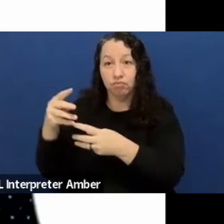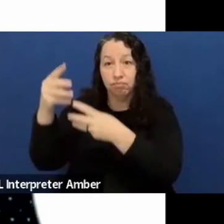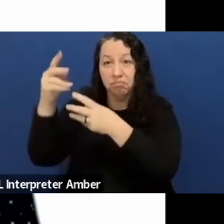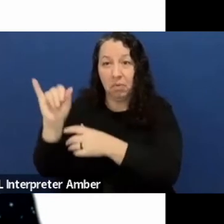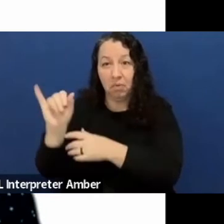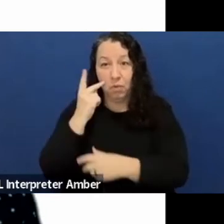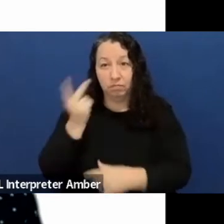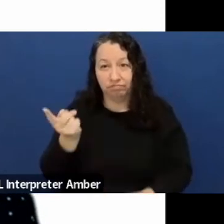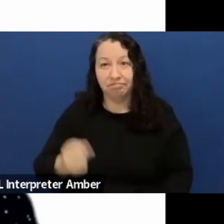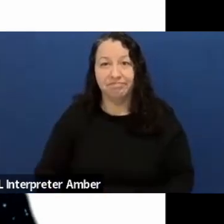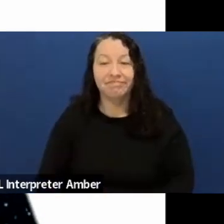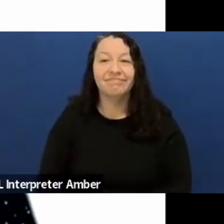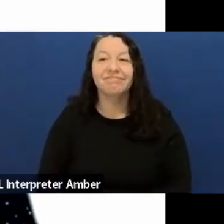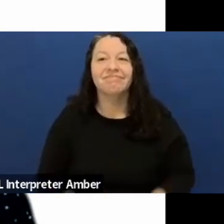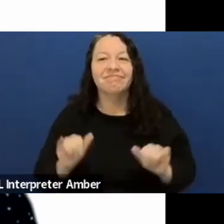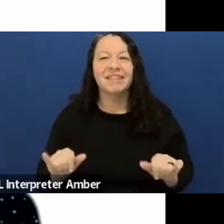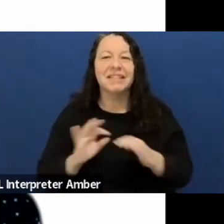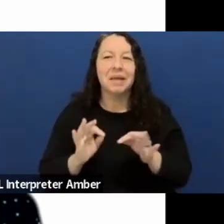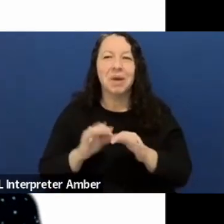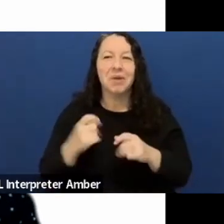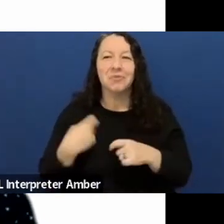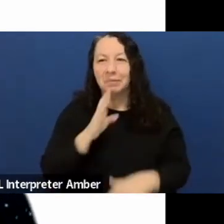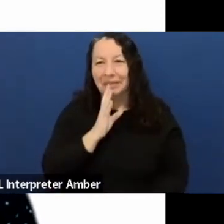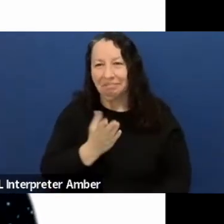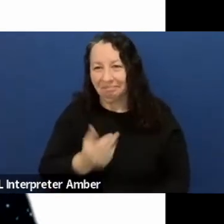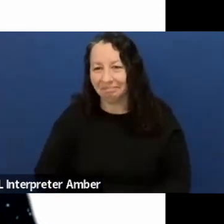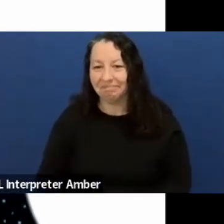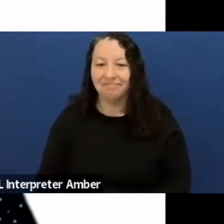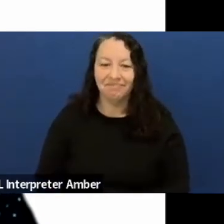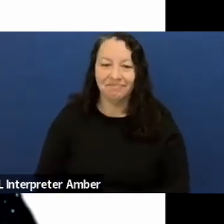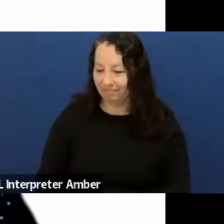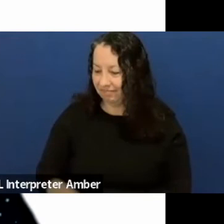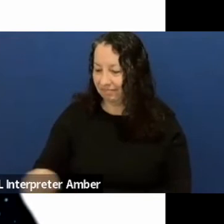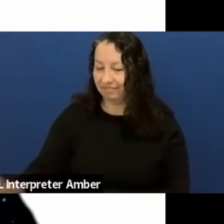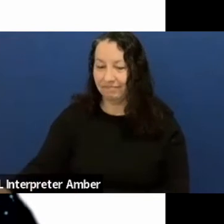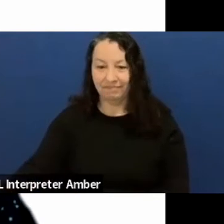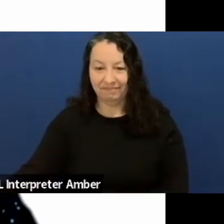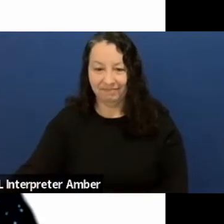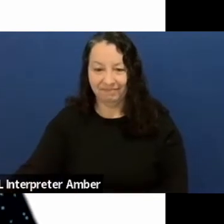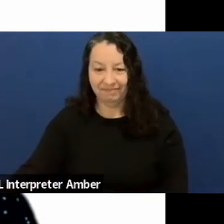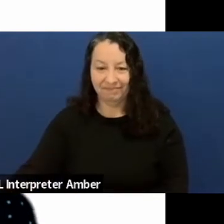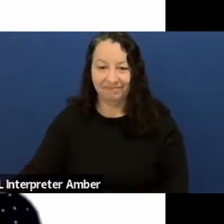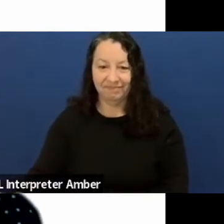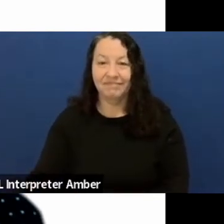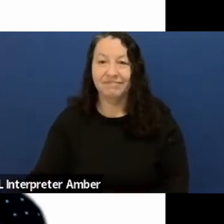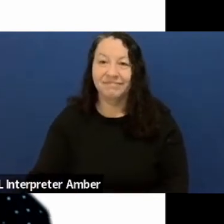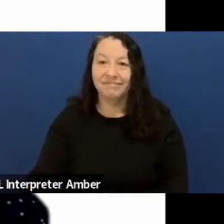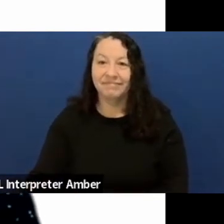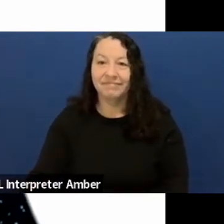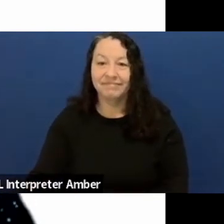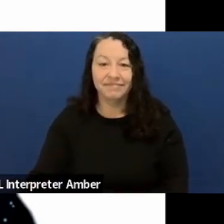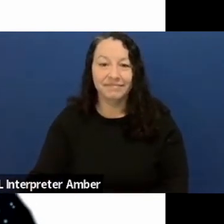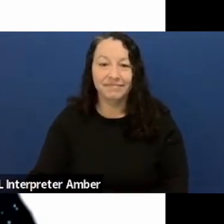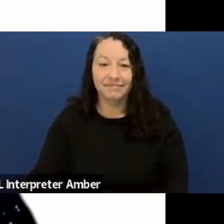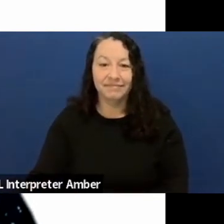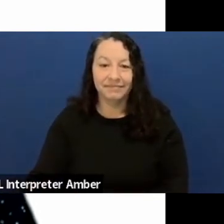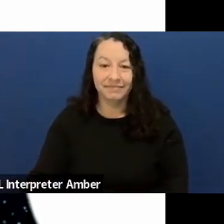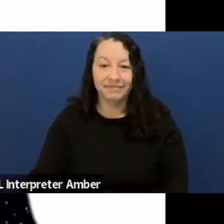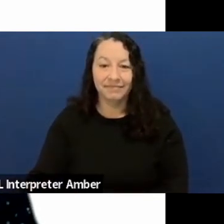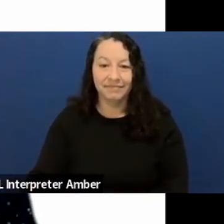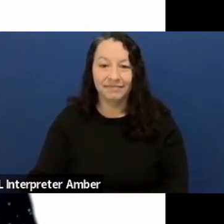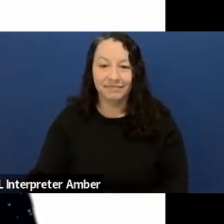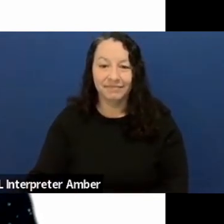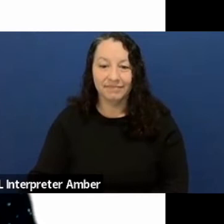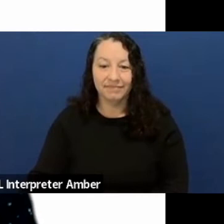Bienvenidos a todos y estamos esperando unos minutos a que lleguen más personas que se